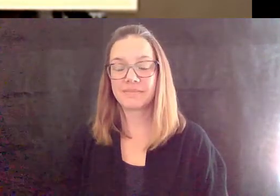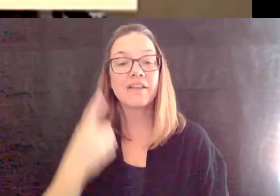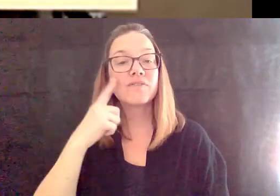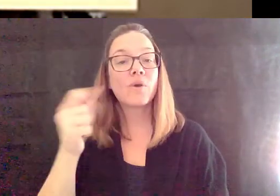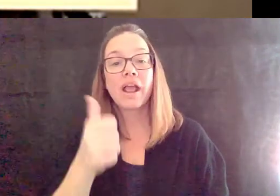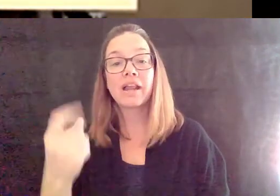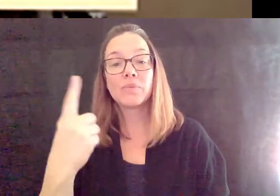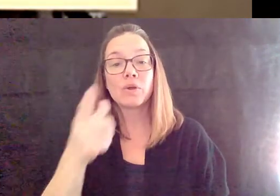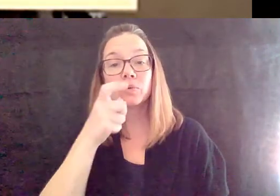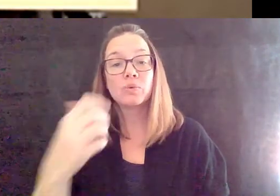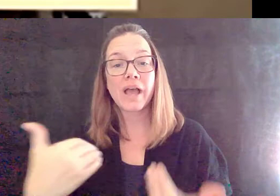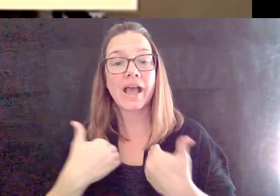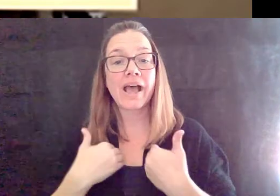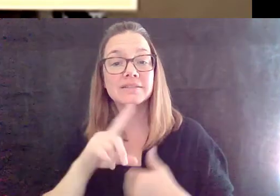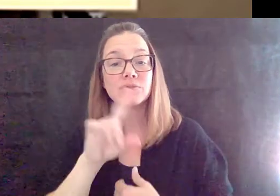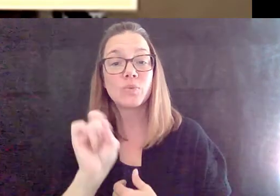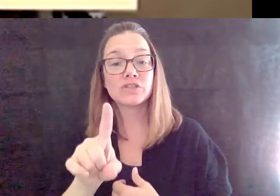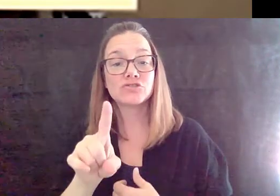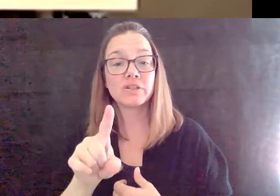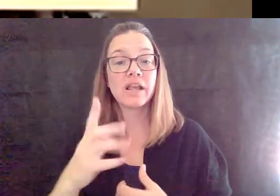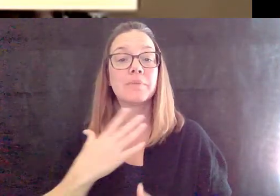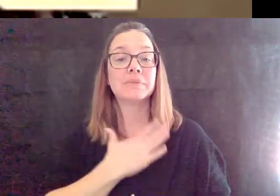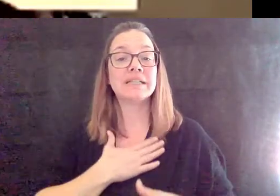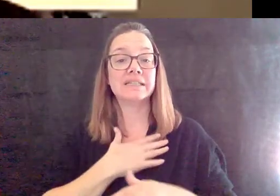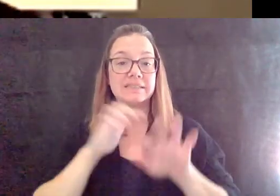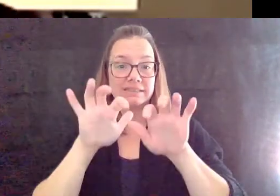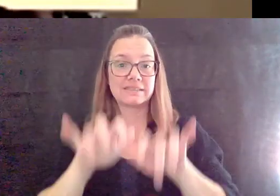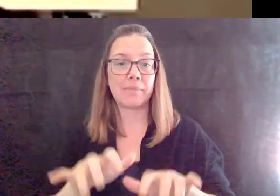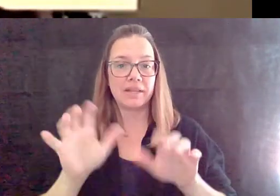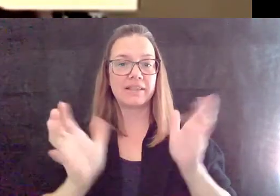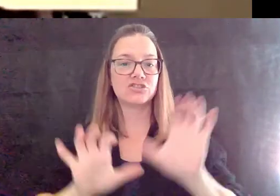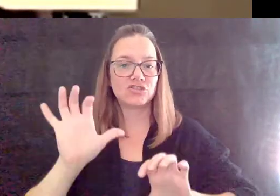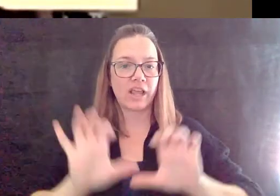So for anybody who has a question, please feel free to put it into the chat.